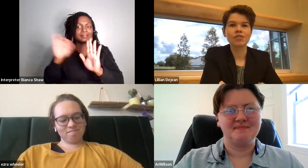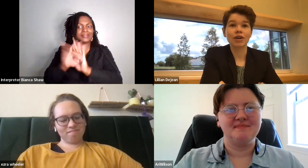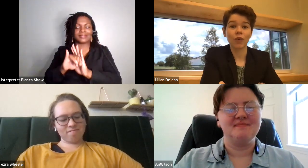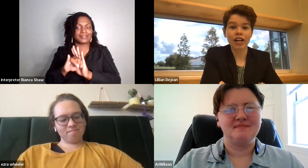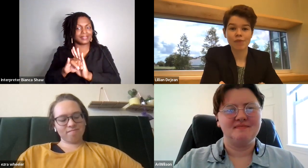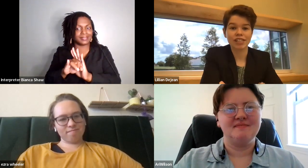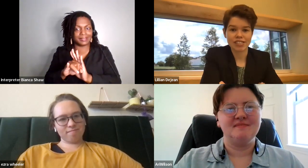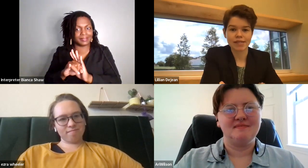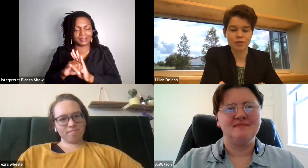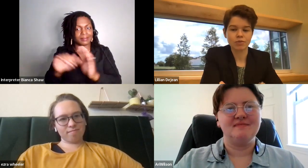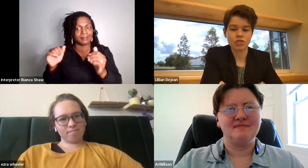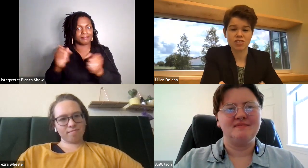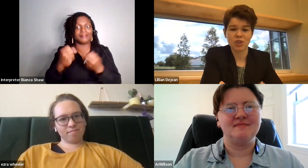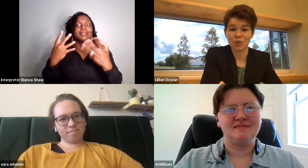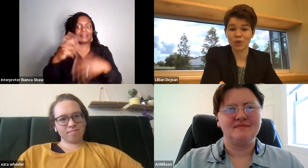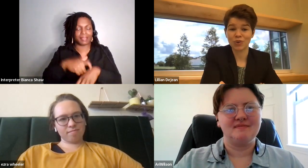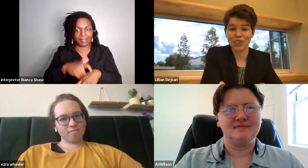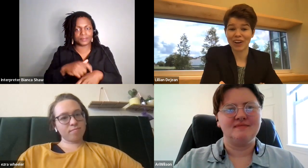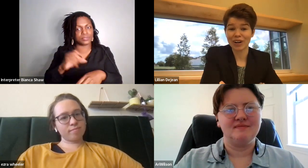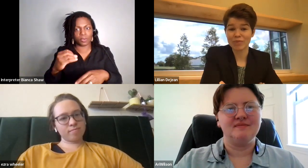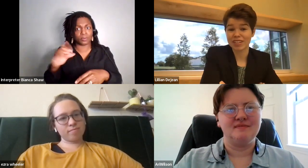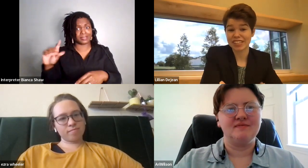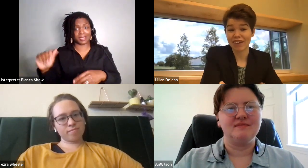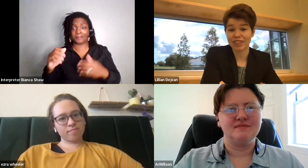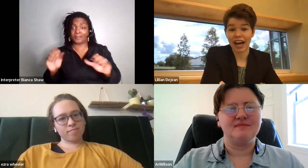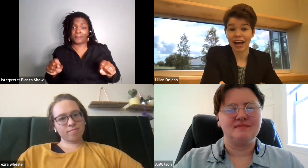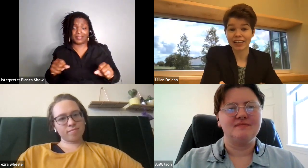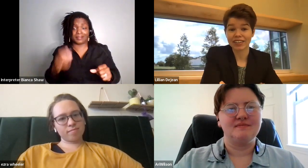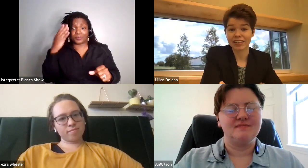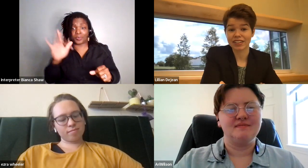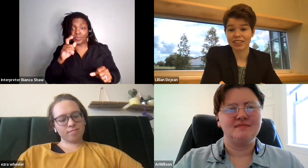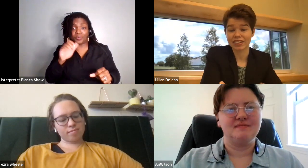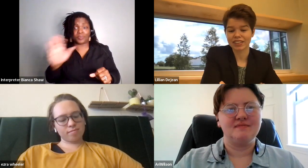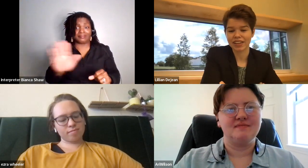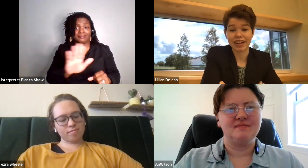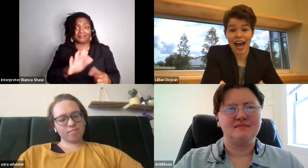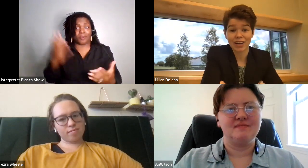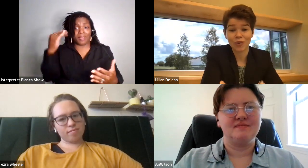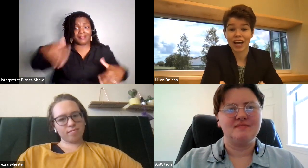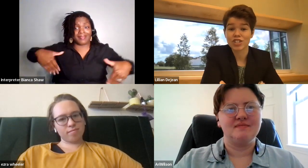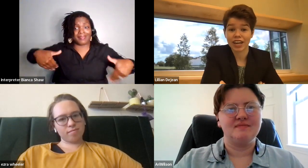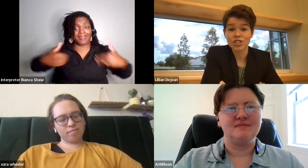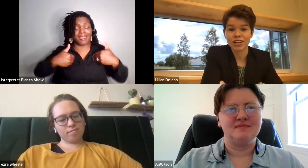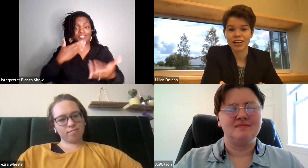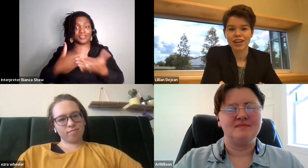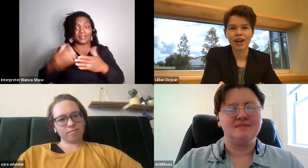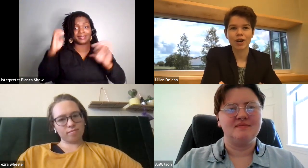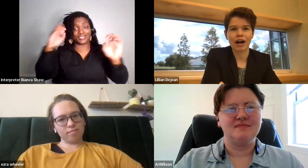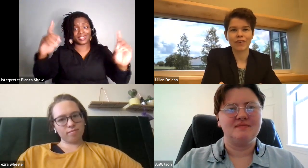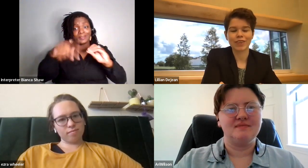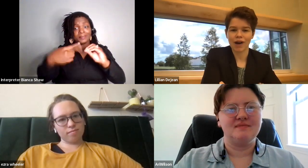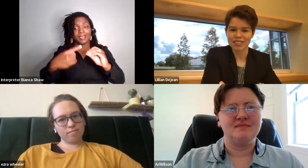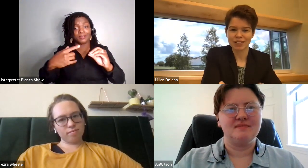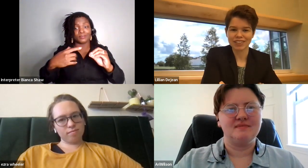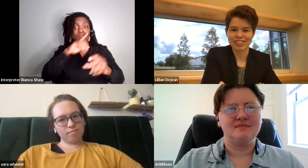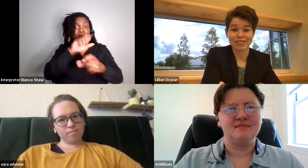So wonder how many disable people just don't know who they are, because they haven't had the the an adequate education about the possibilities of of diversity.